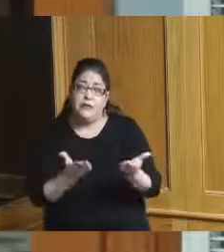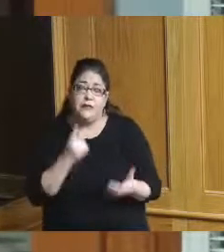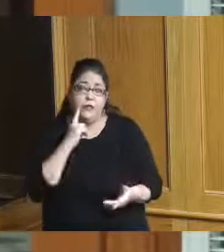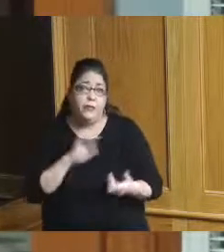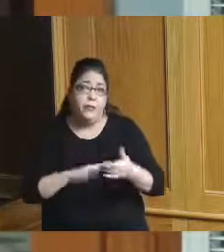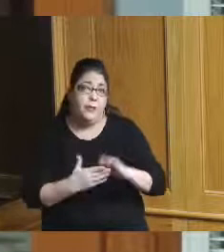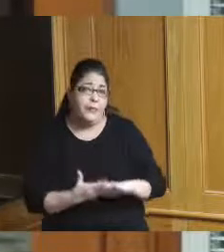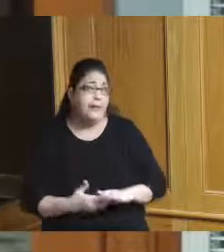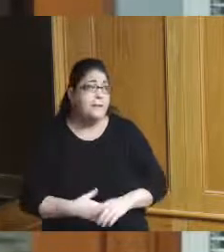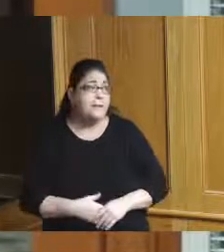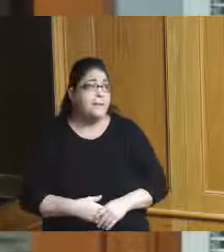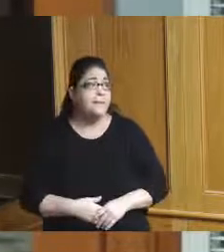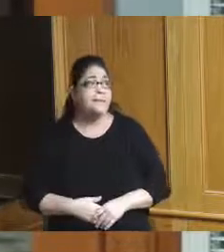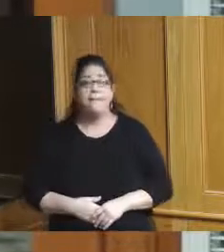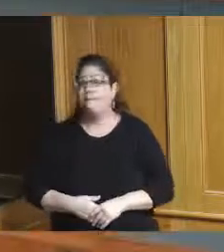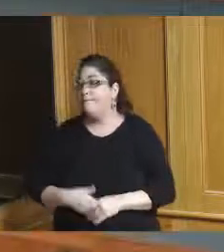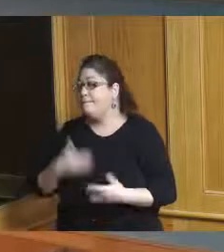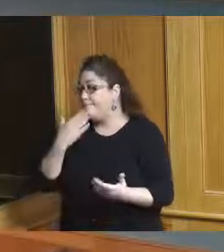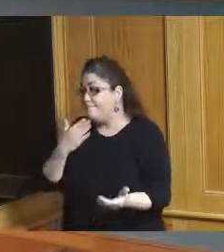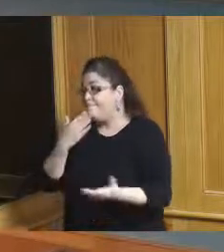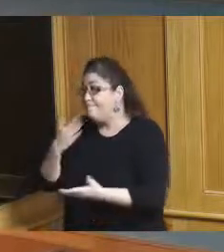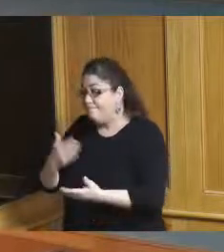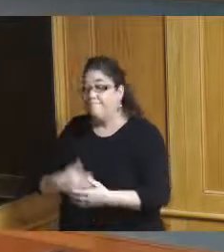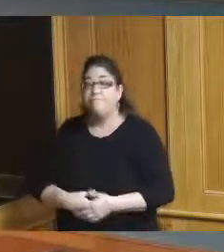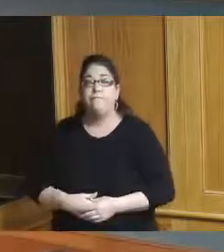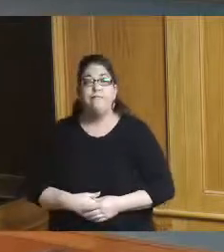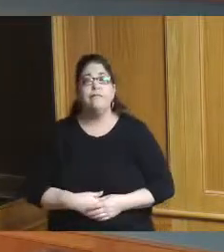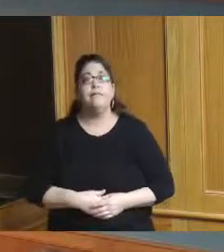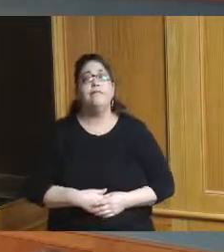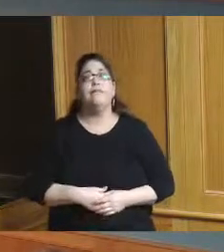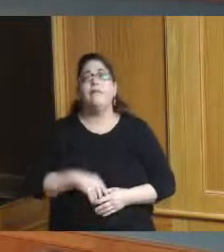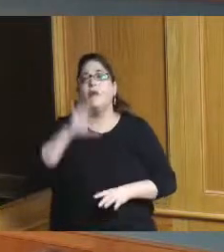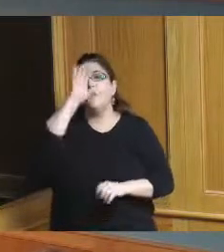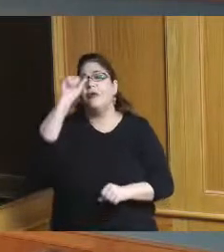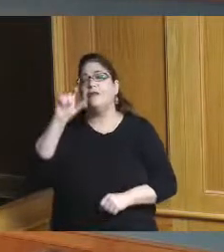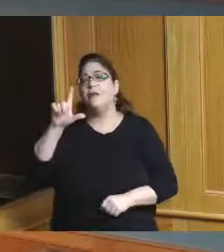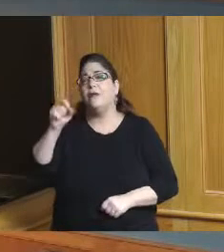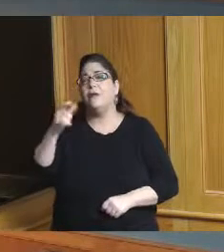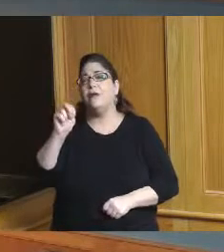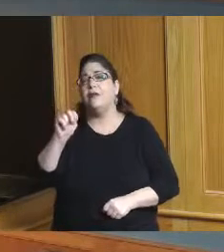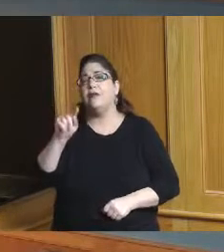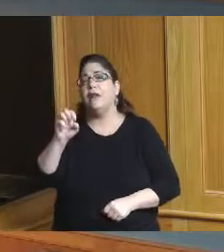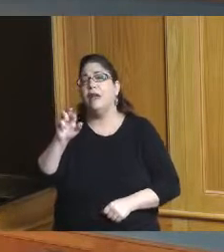thank you thank you Logan Towers is that in price hill where is that located I believe